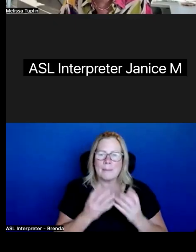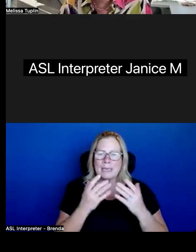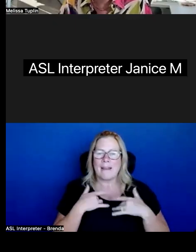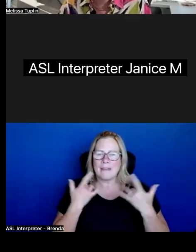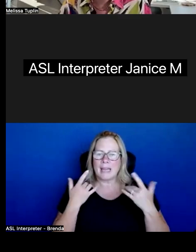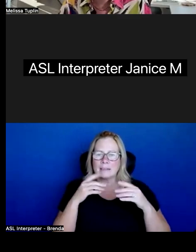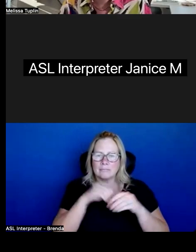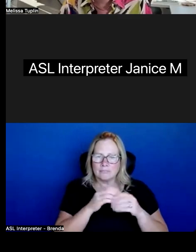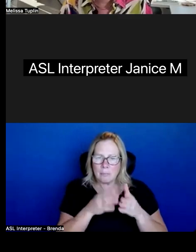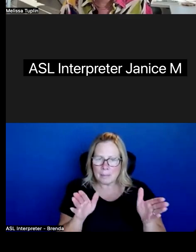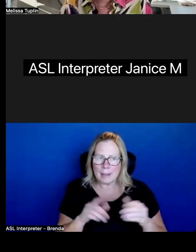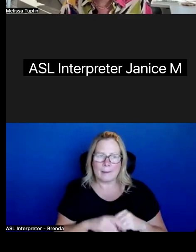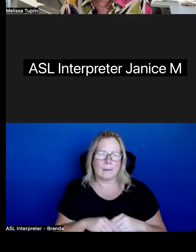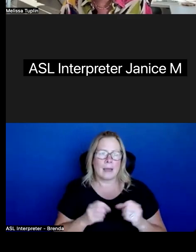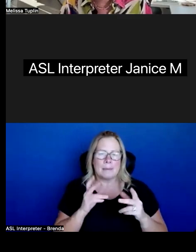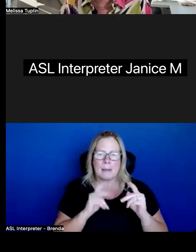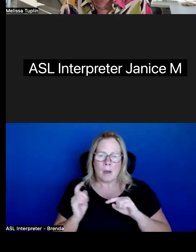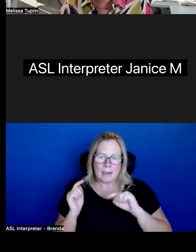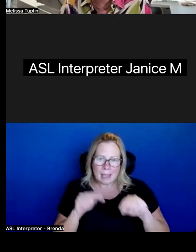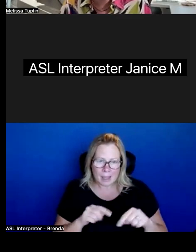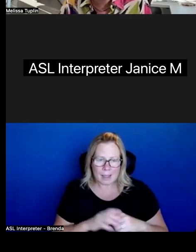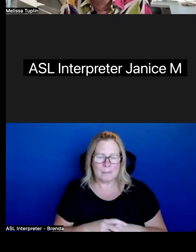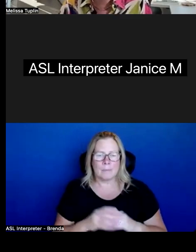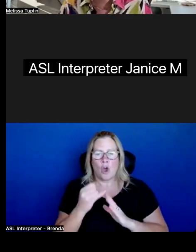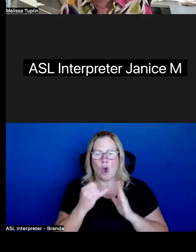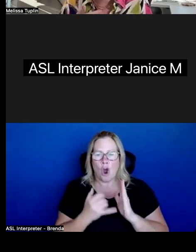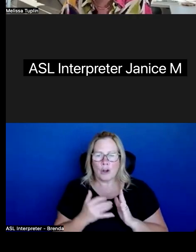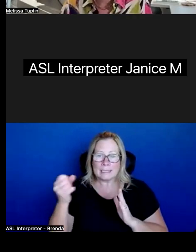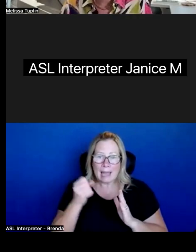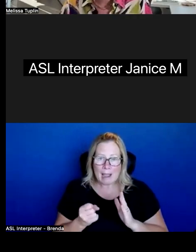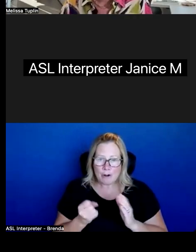number of audience members, number of artists hired, things like that.